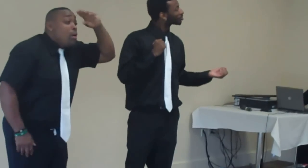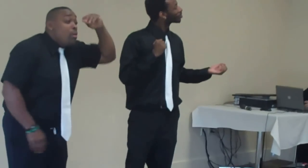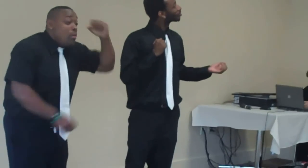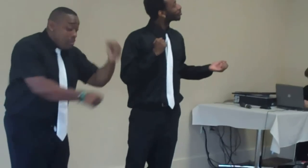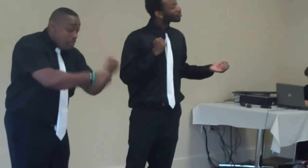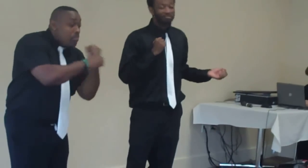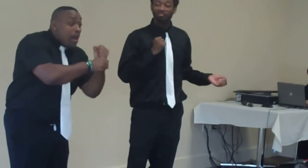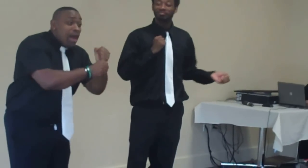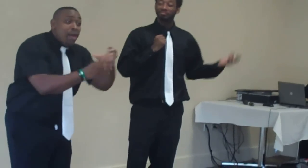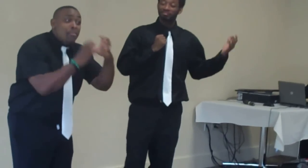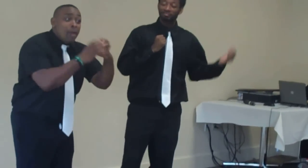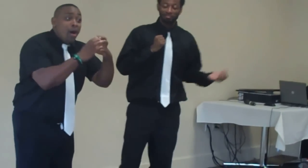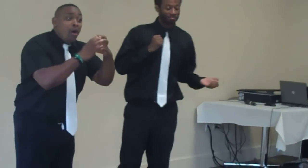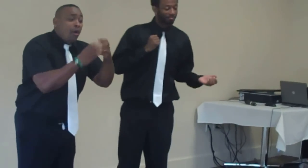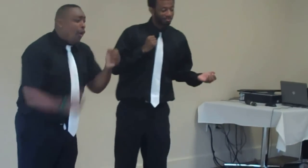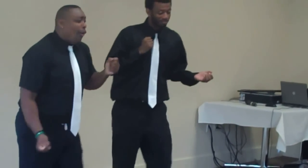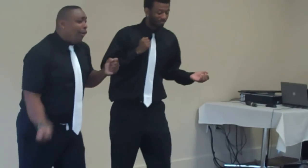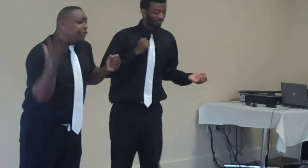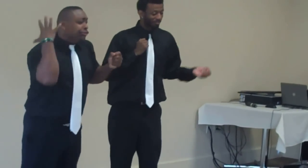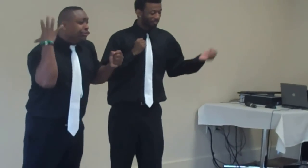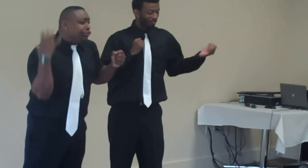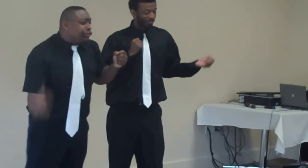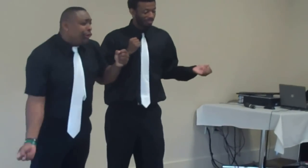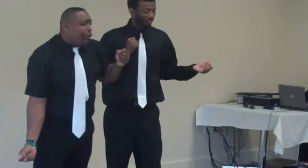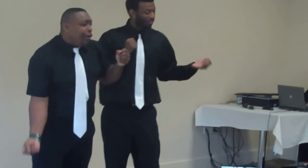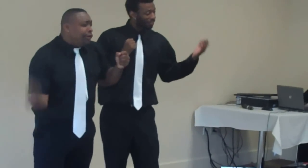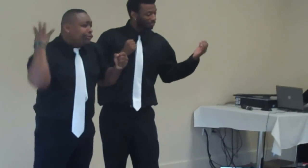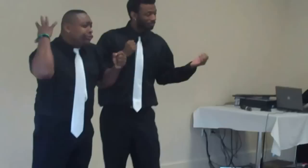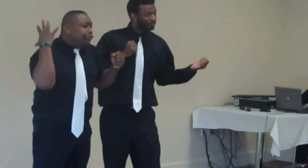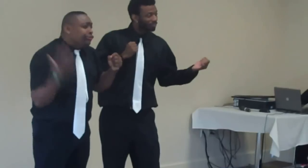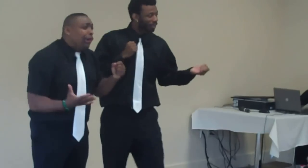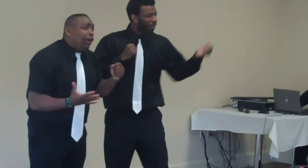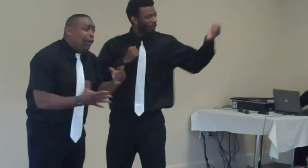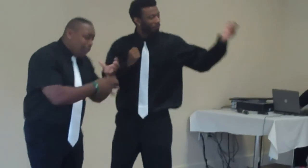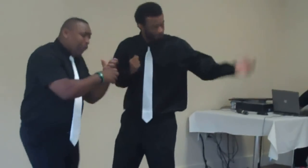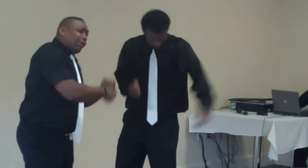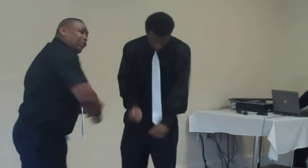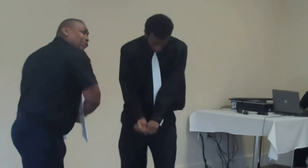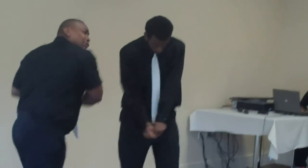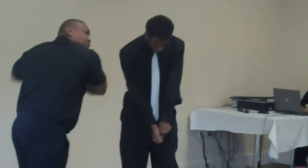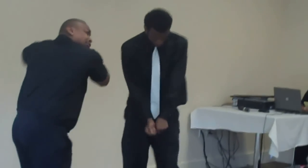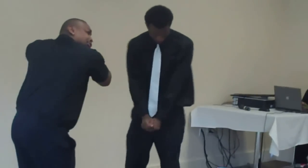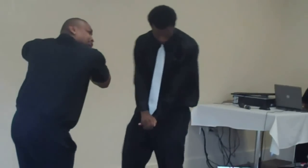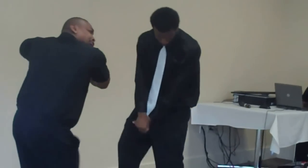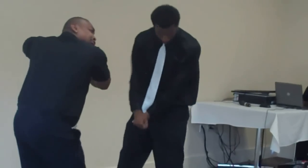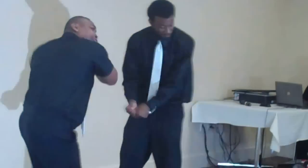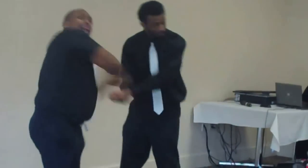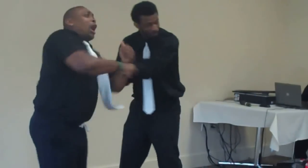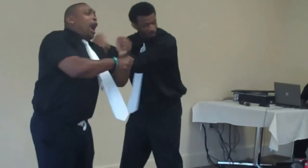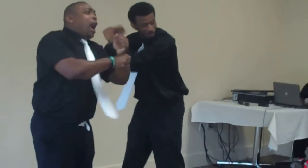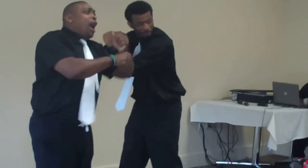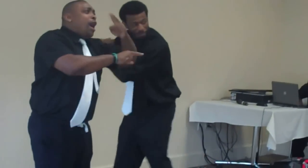Is the way of a boy with a bat and a ball in his hands